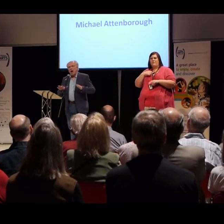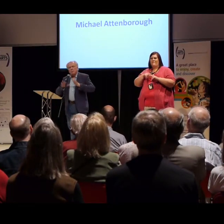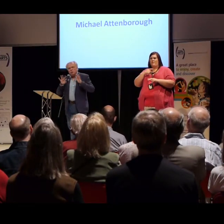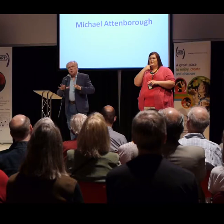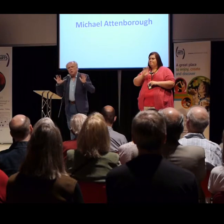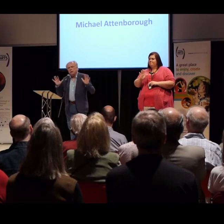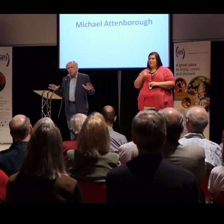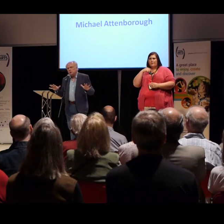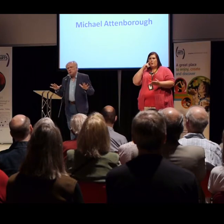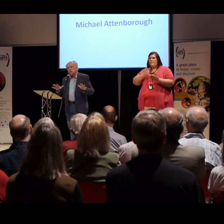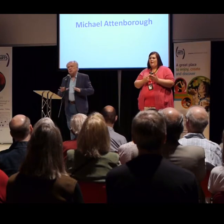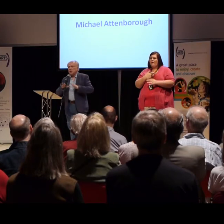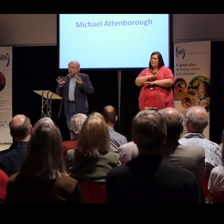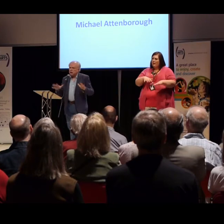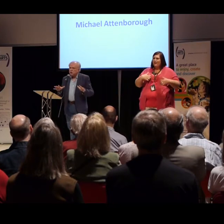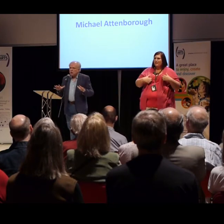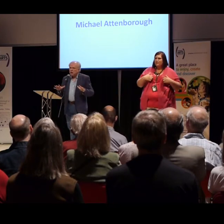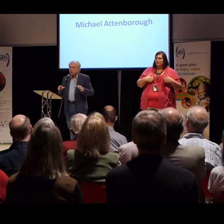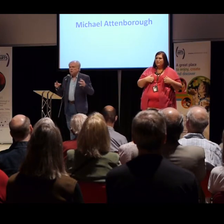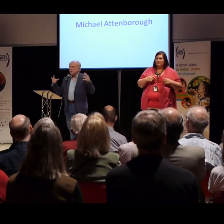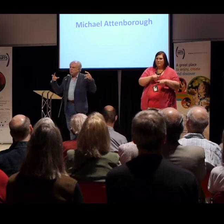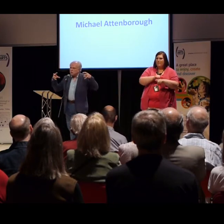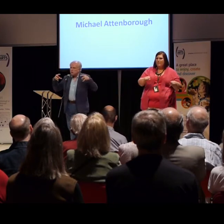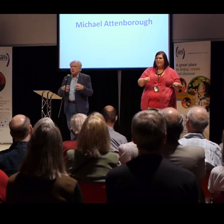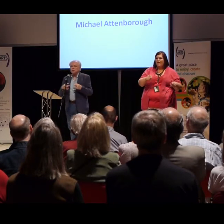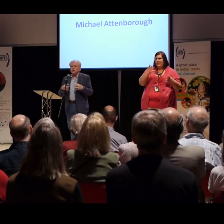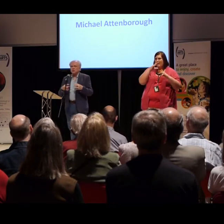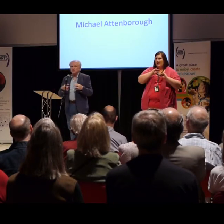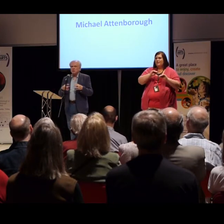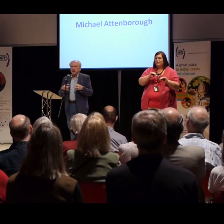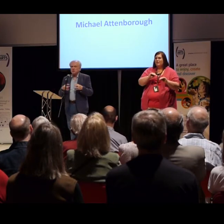"I'm not terribly interested in an education that stuffs kids with facts"